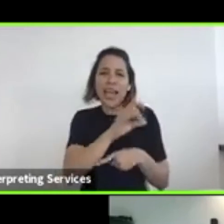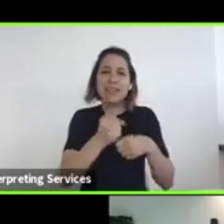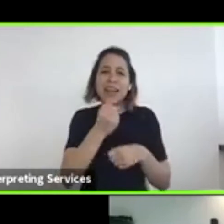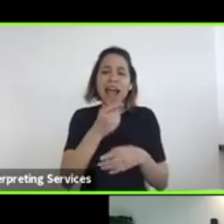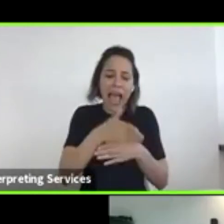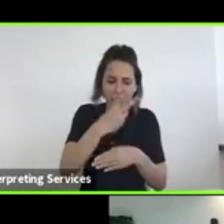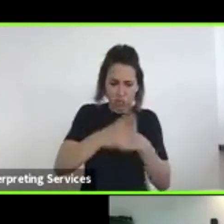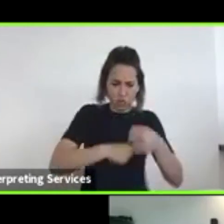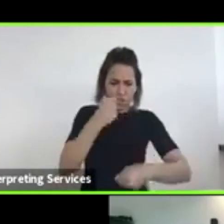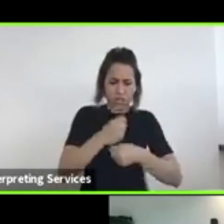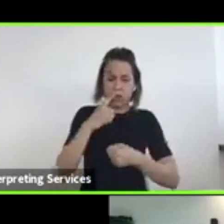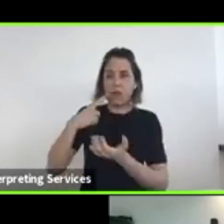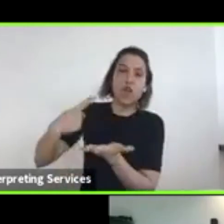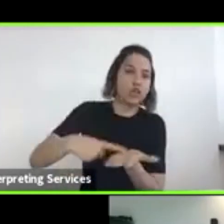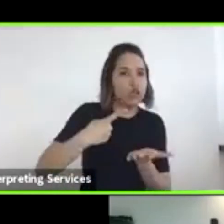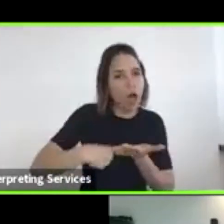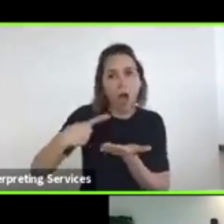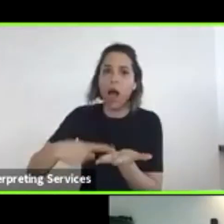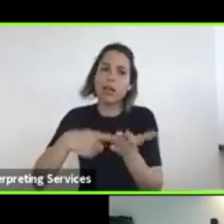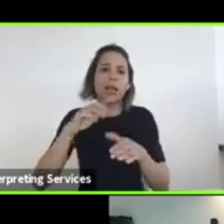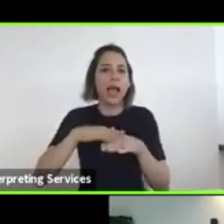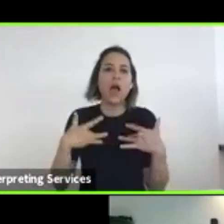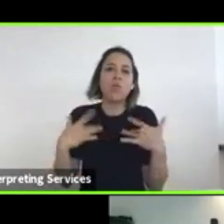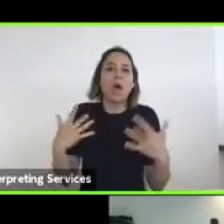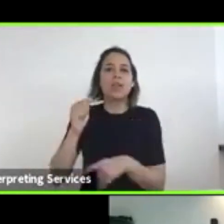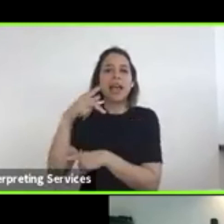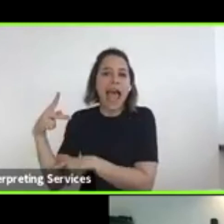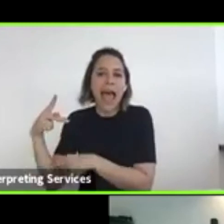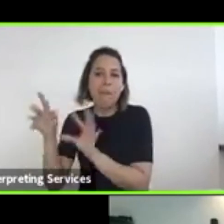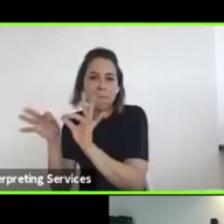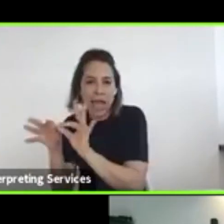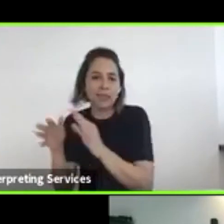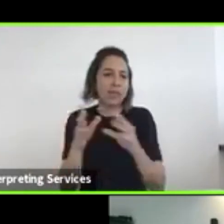TALKING ON WHATSAPP MESSAGES, AND SESSIONS AND TRAININGS, AND AT BARS, AND AT